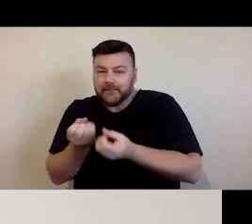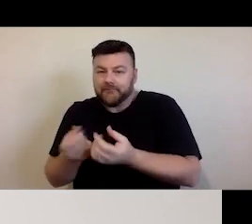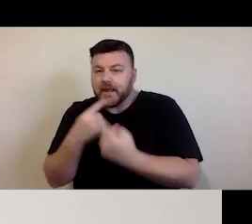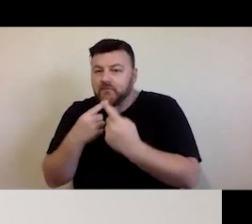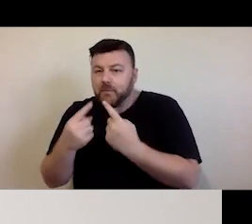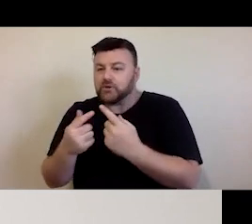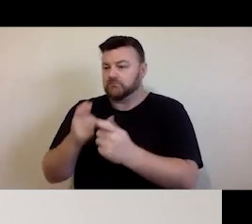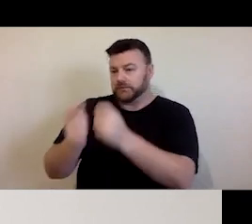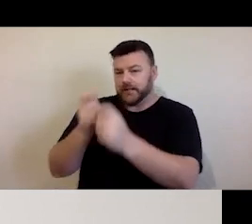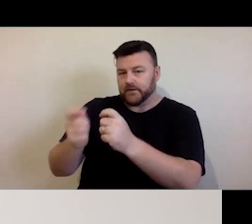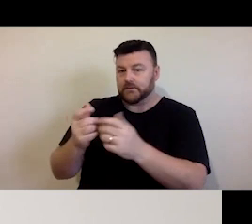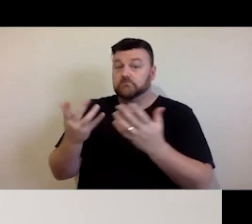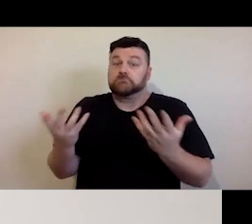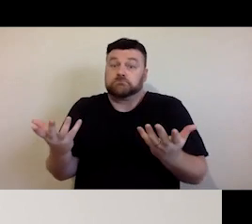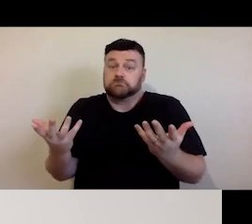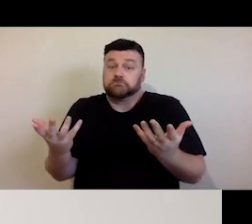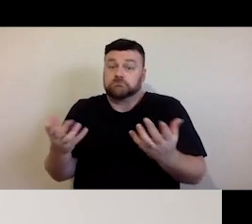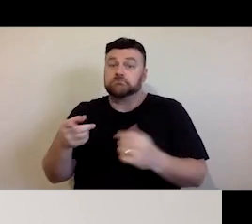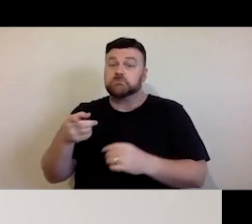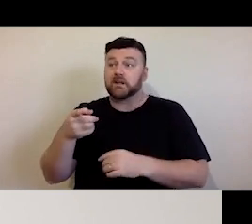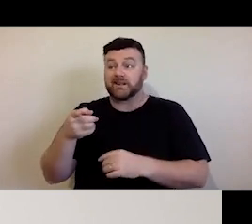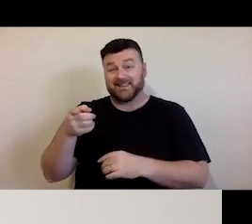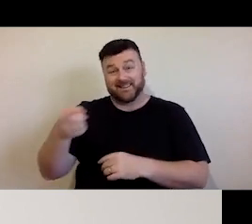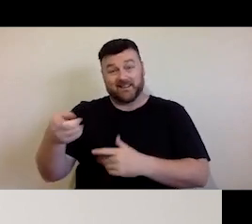factor in contributing to our high levels of anxiety about getting